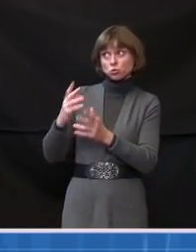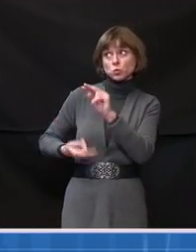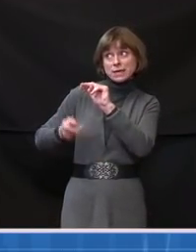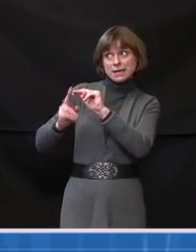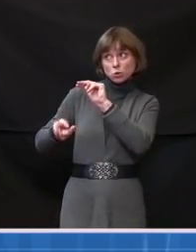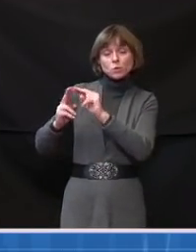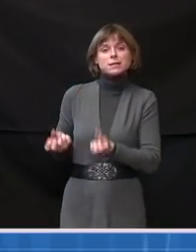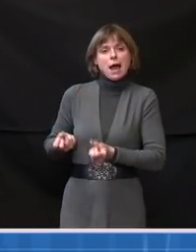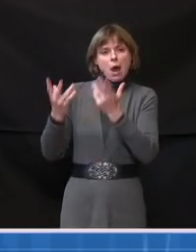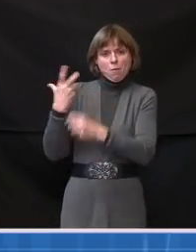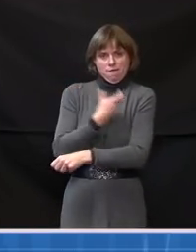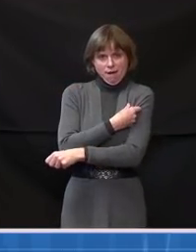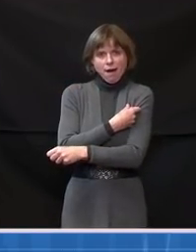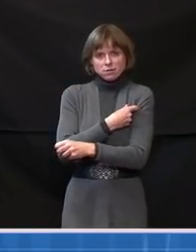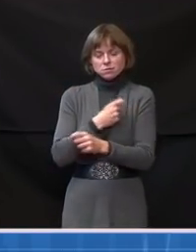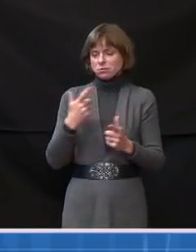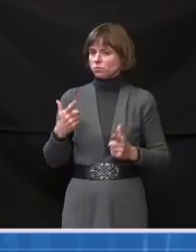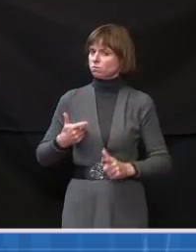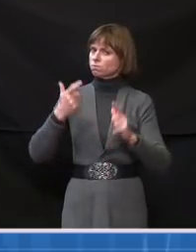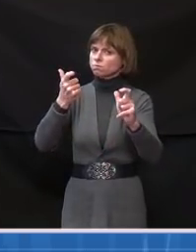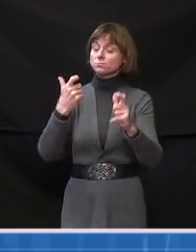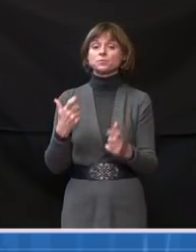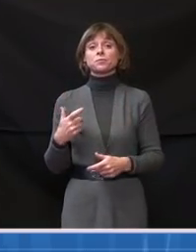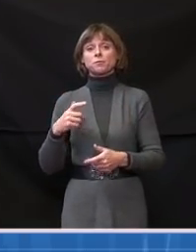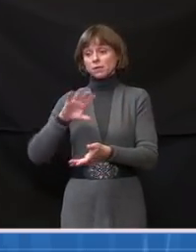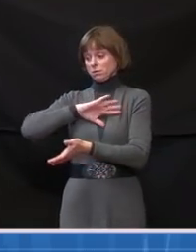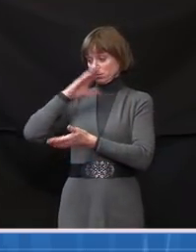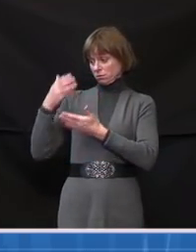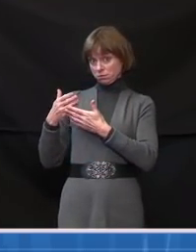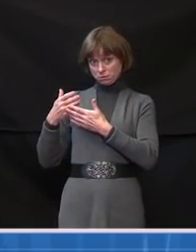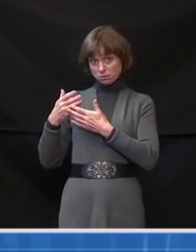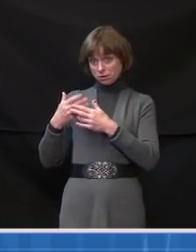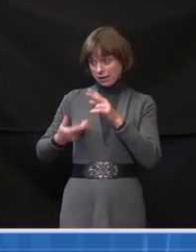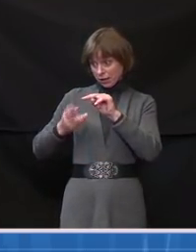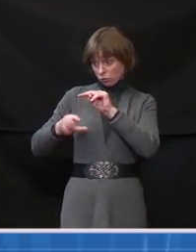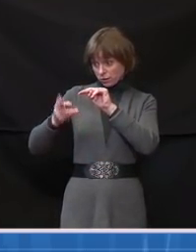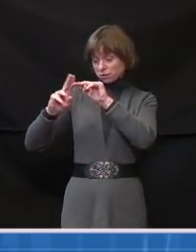As supply ramps up, we’re also creating new convenient locations for vaccinations.